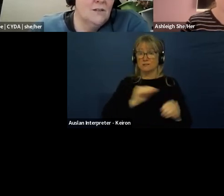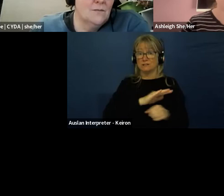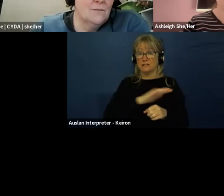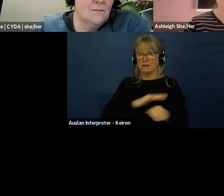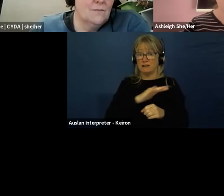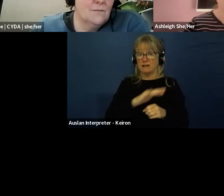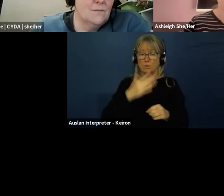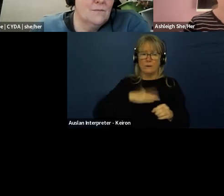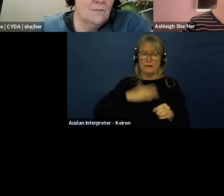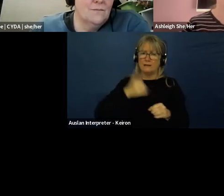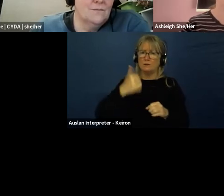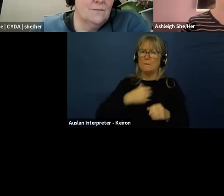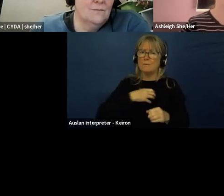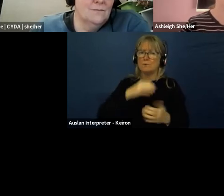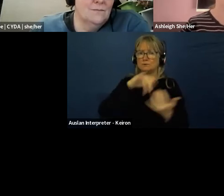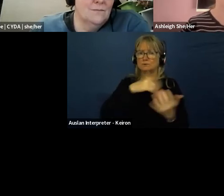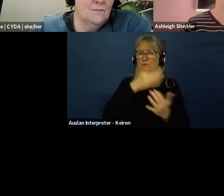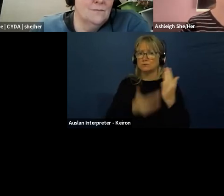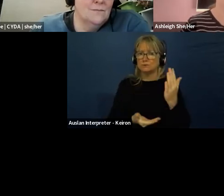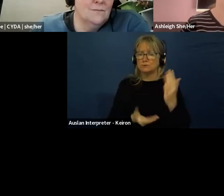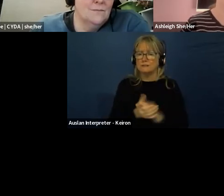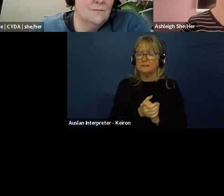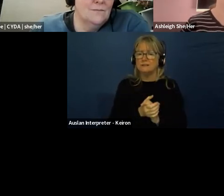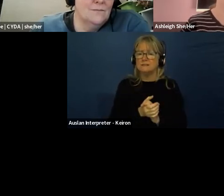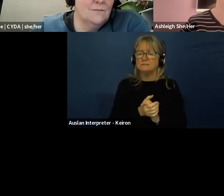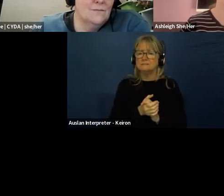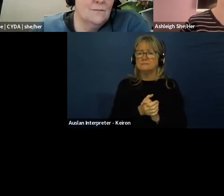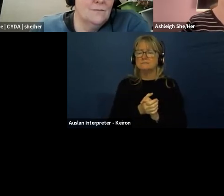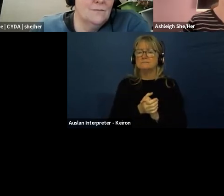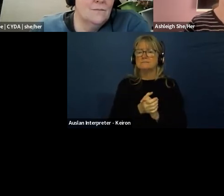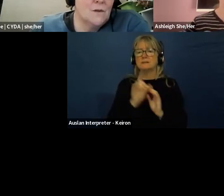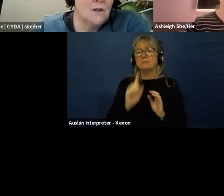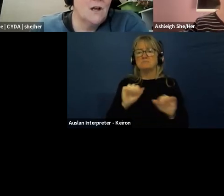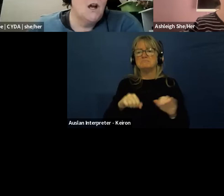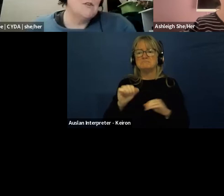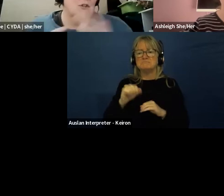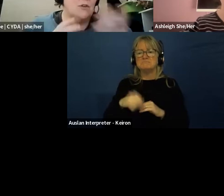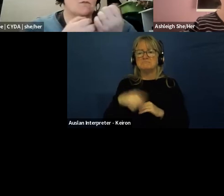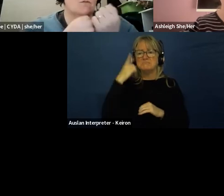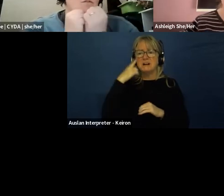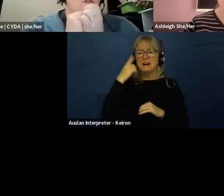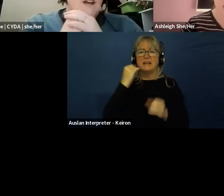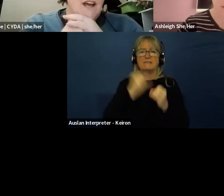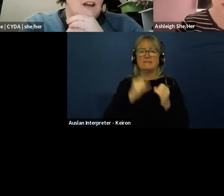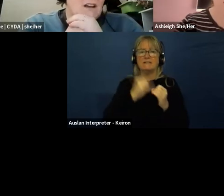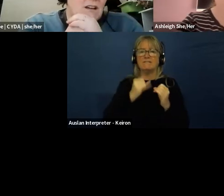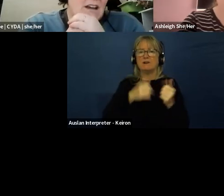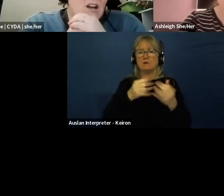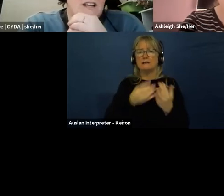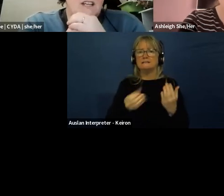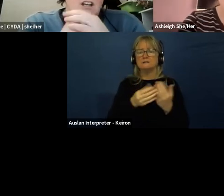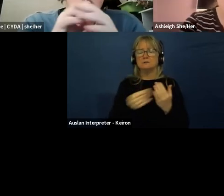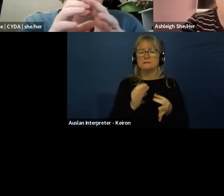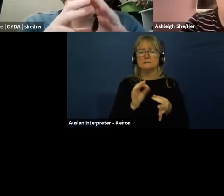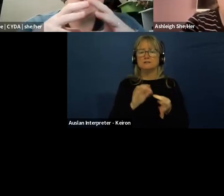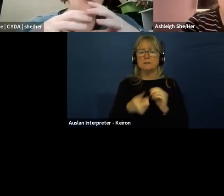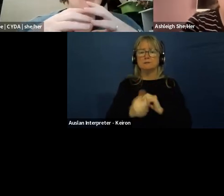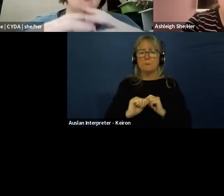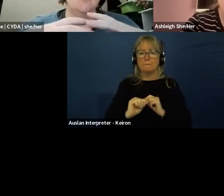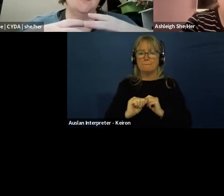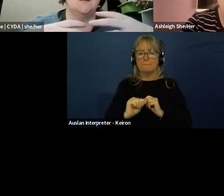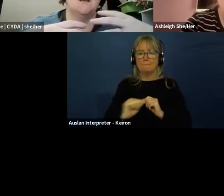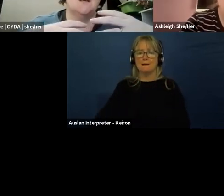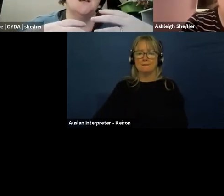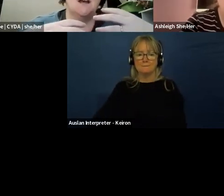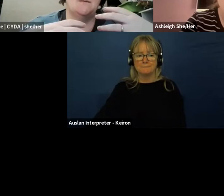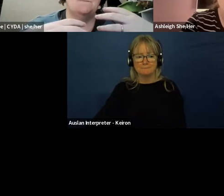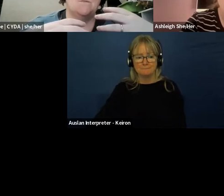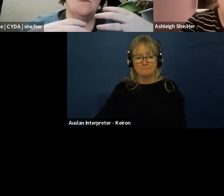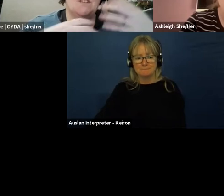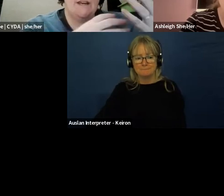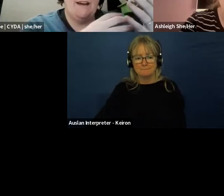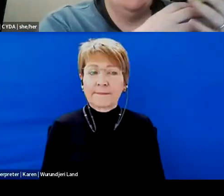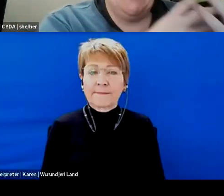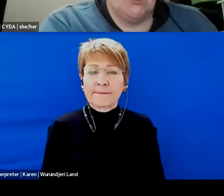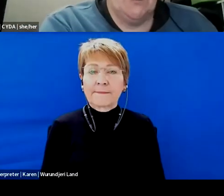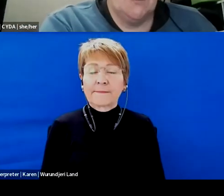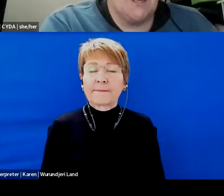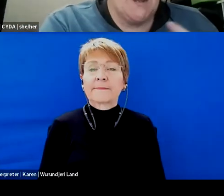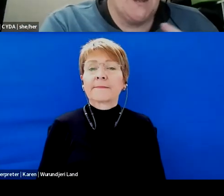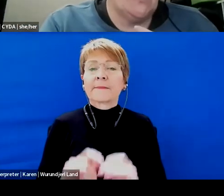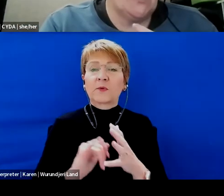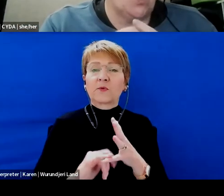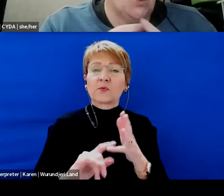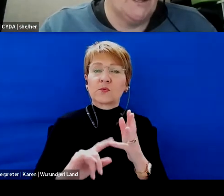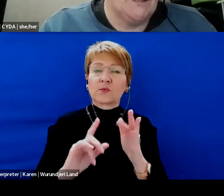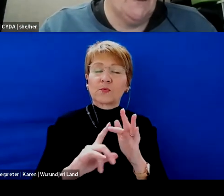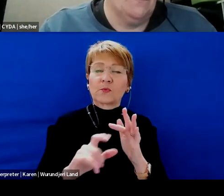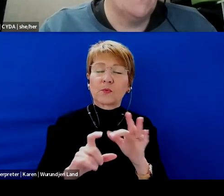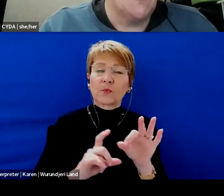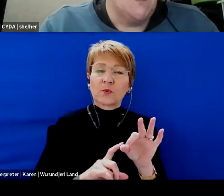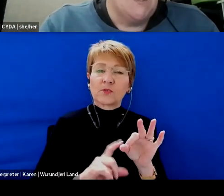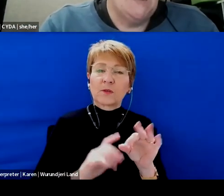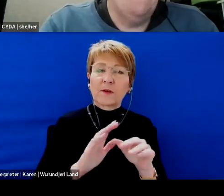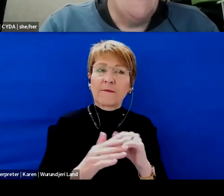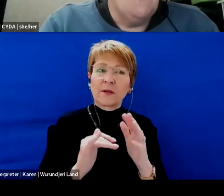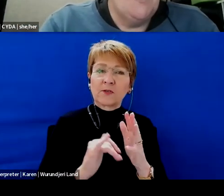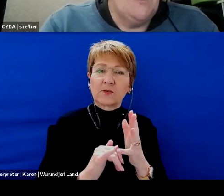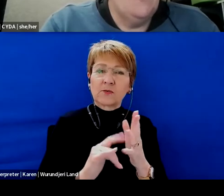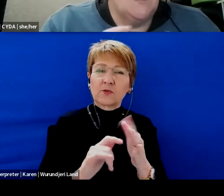We need to utilize them a lot more and, but yet when. But yes, I think they have a very resourceful Sonic school, and I can just check social stories, obviously have pictures, and words in them.